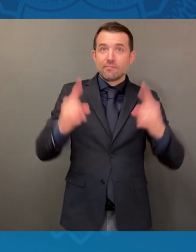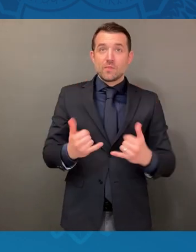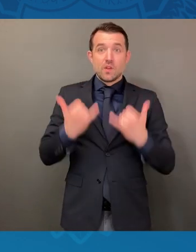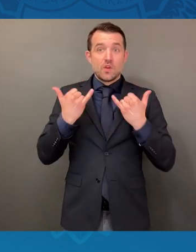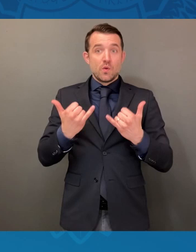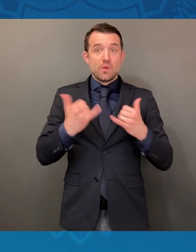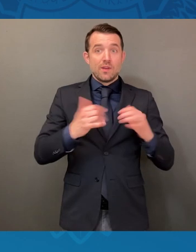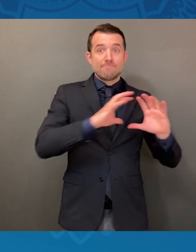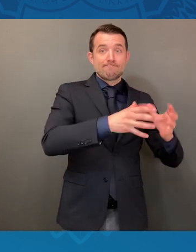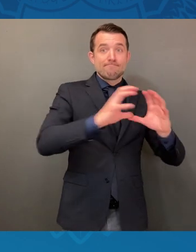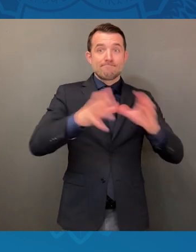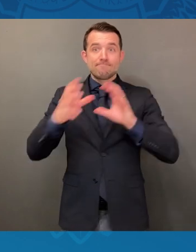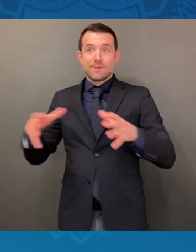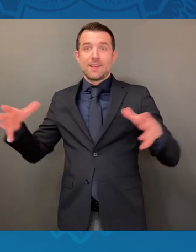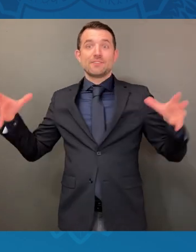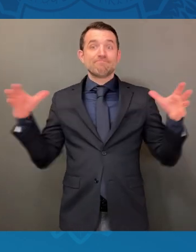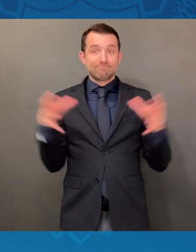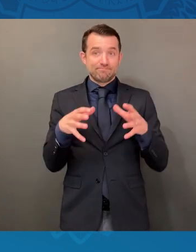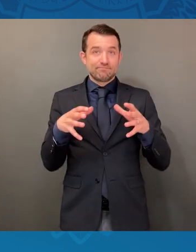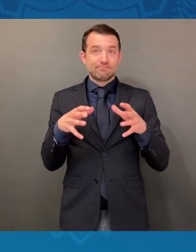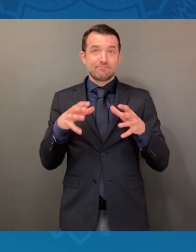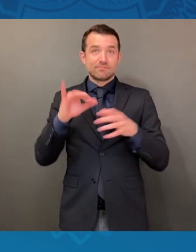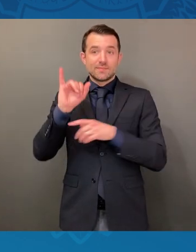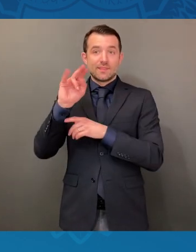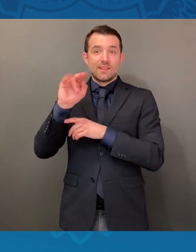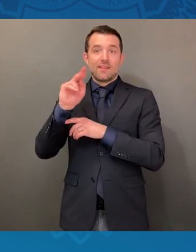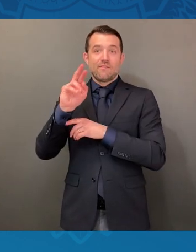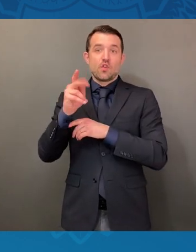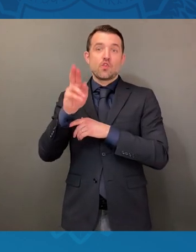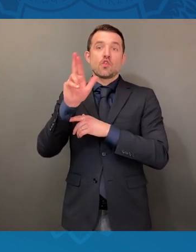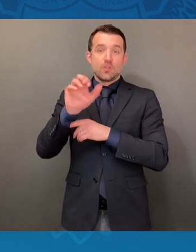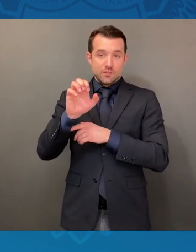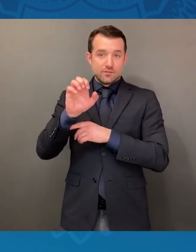that is based on our collective ability to see what is possible.